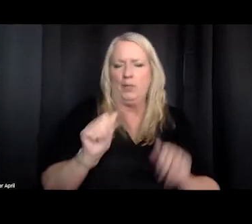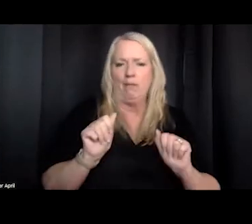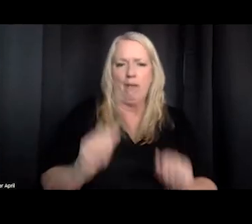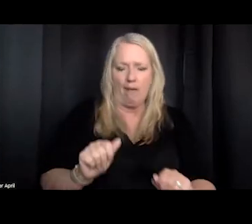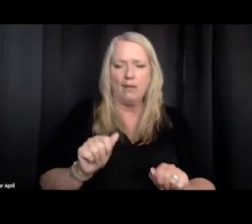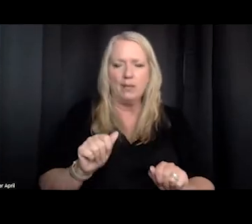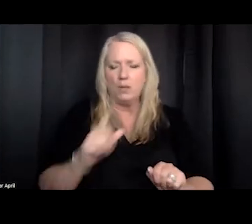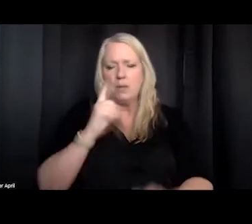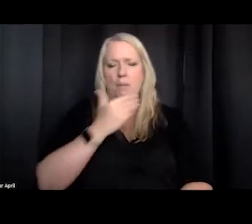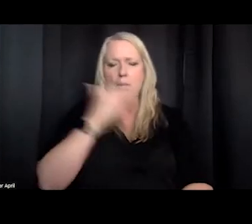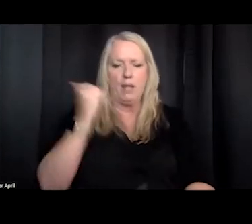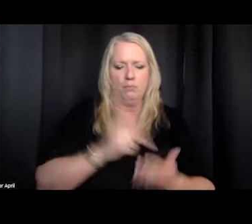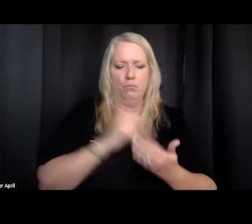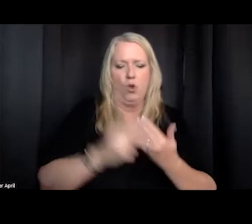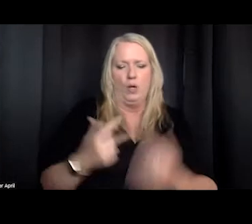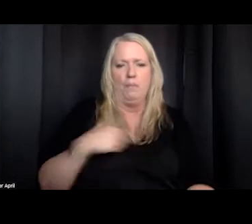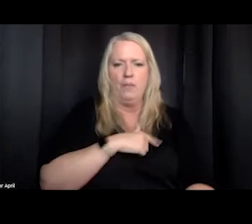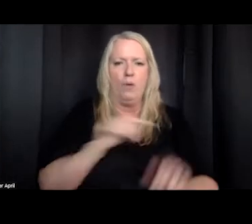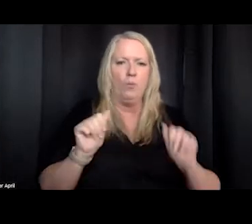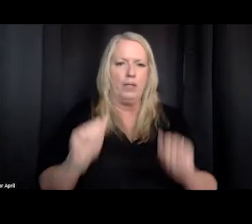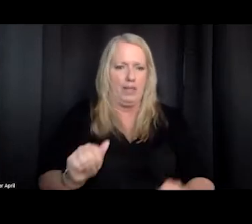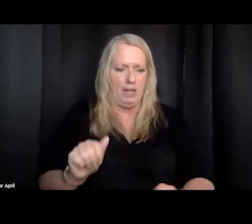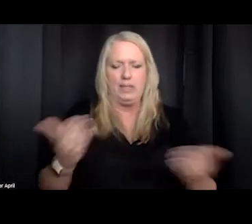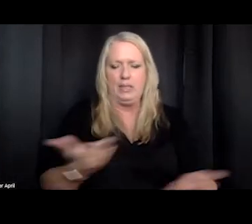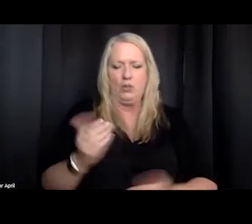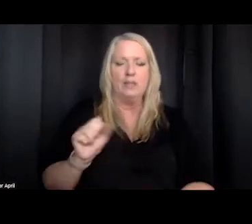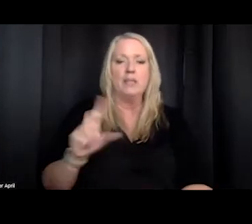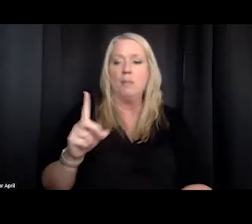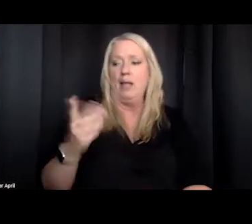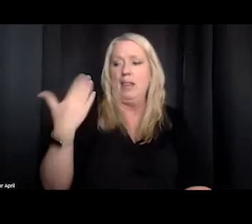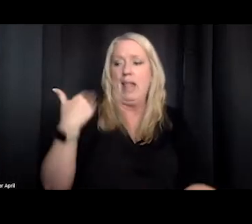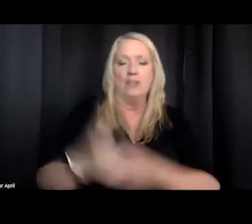THE BEST PROGRAM THAT WE CAN BE HERE IN SAN DIEGO. >> LAST YEAR ALONE, SAN DIEGO COUNTY LAW